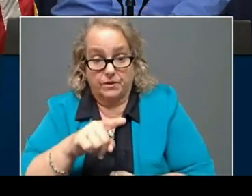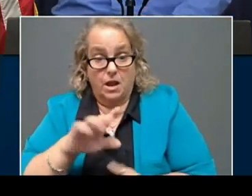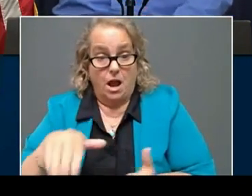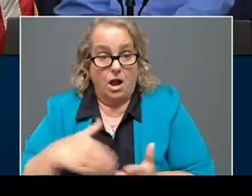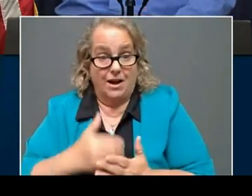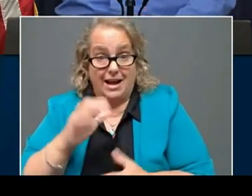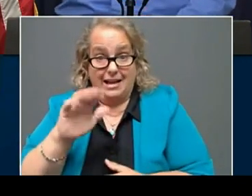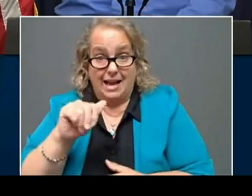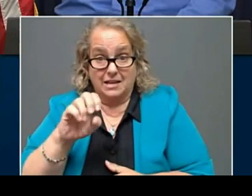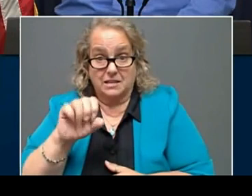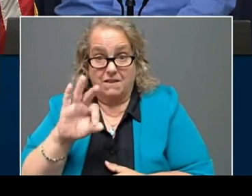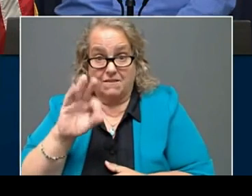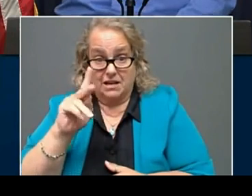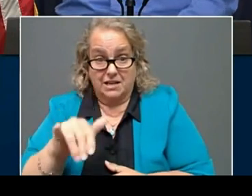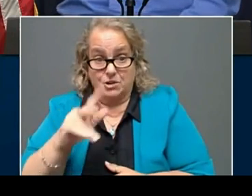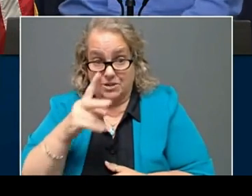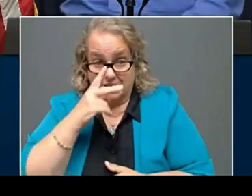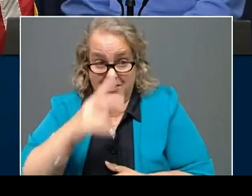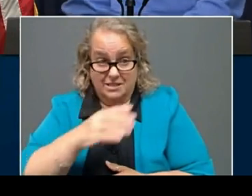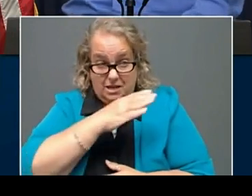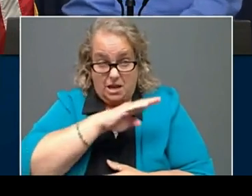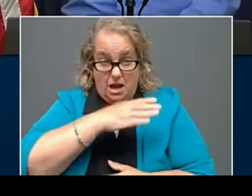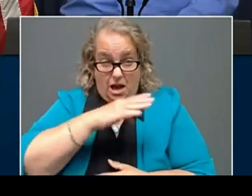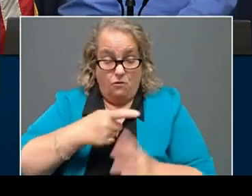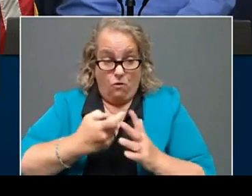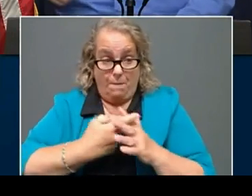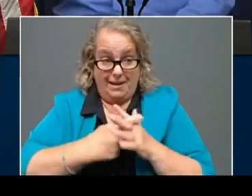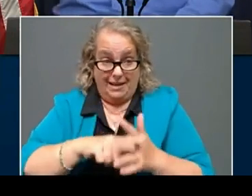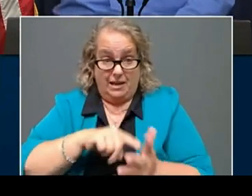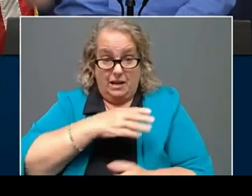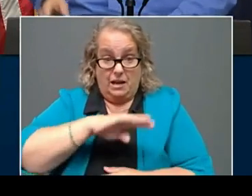basis but it obscures what's happening in the far right. So, if we can go to